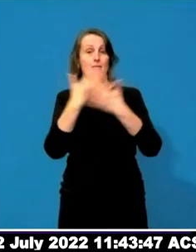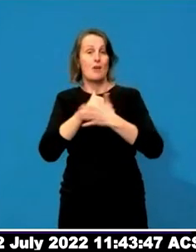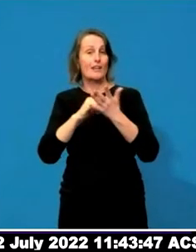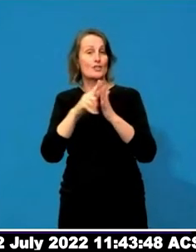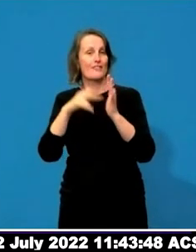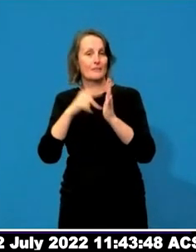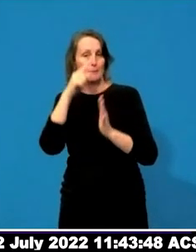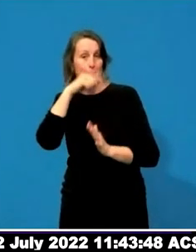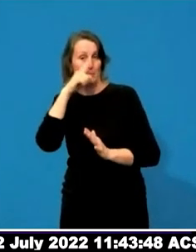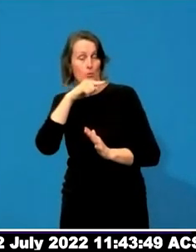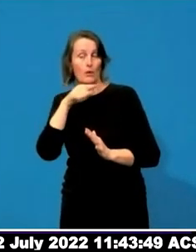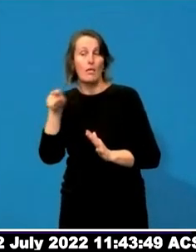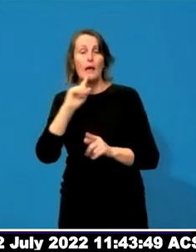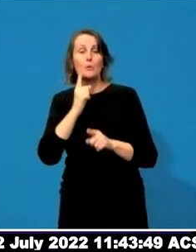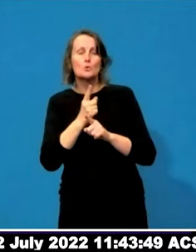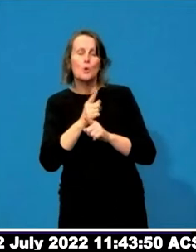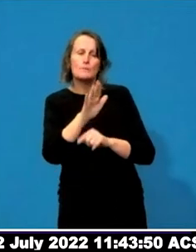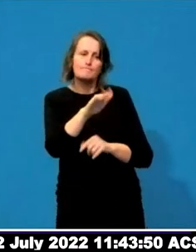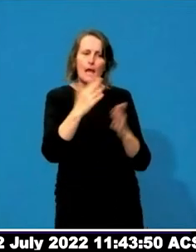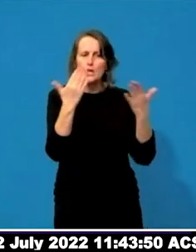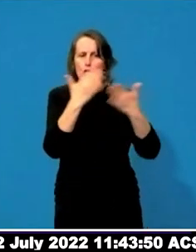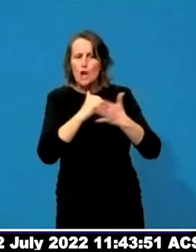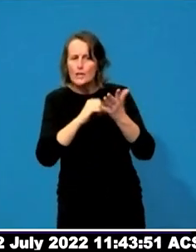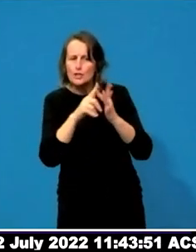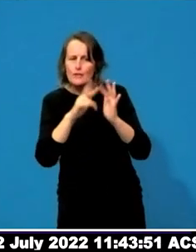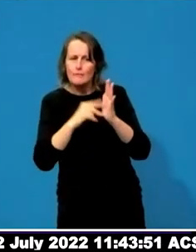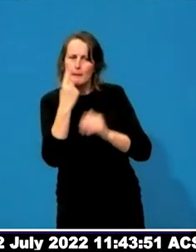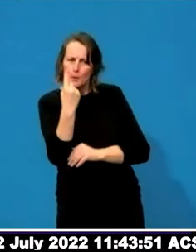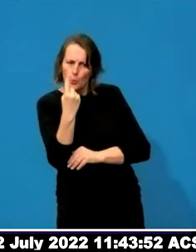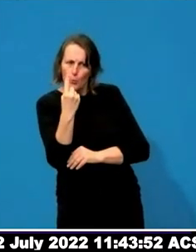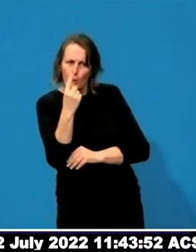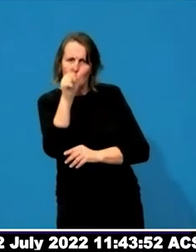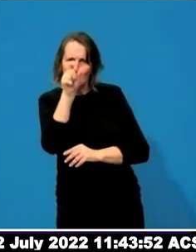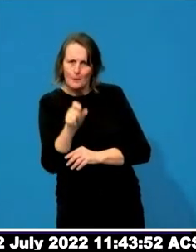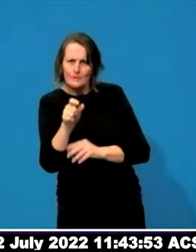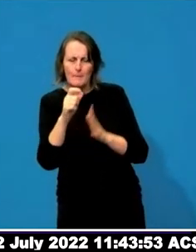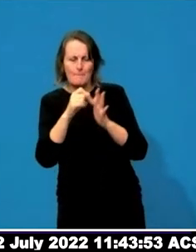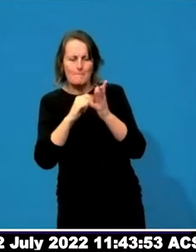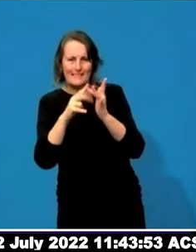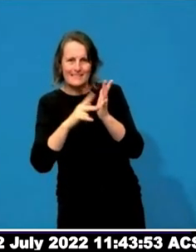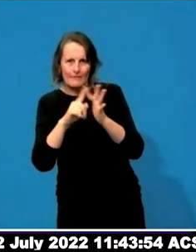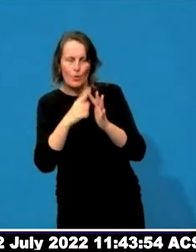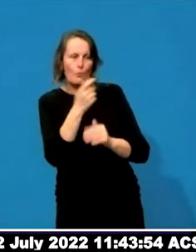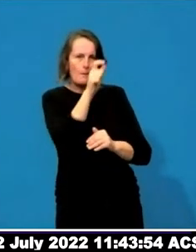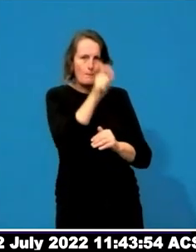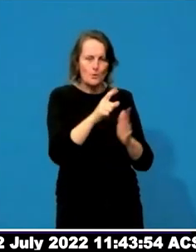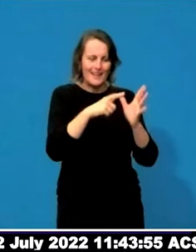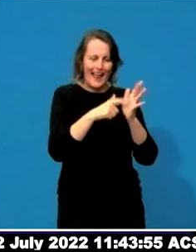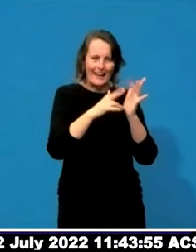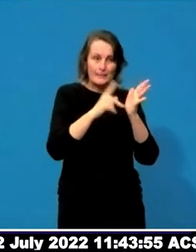can we reduce the night shift to one passive and one active overnight shift. You know.